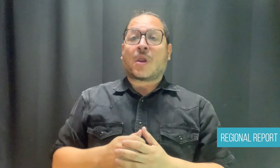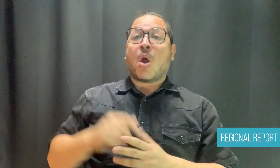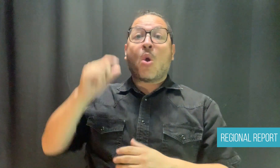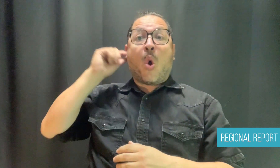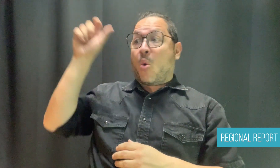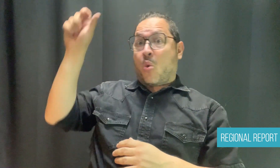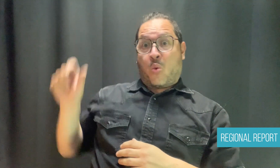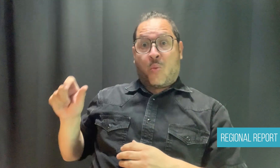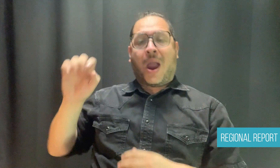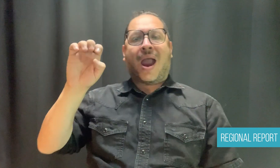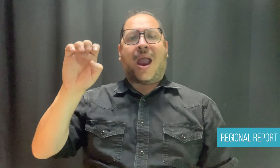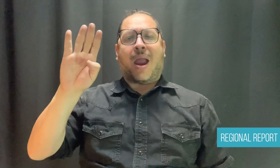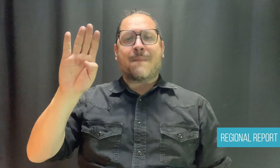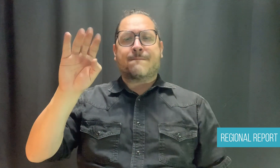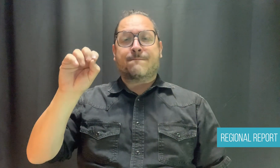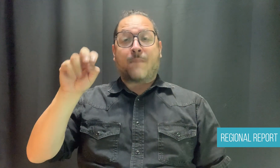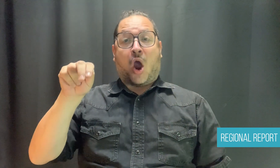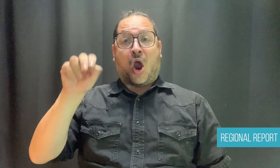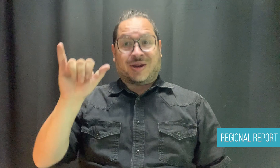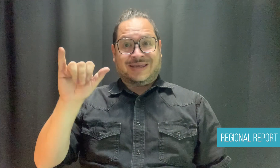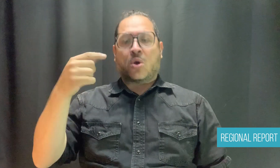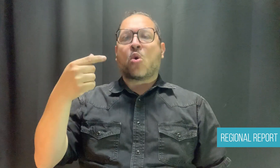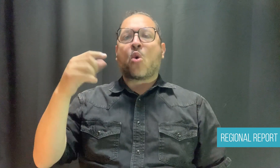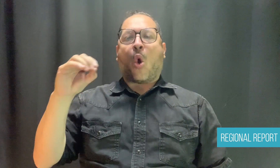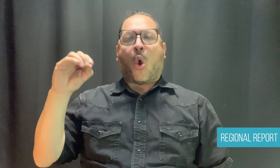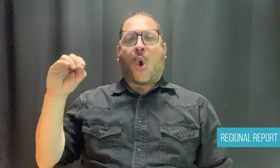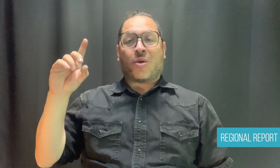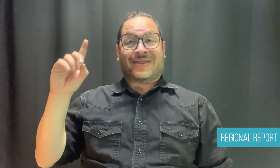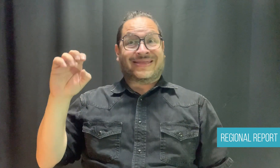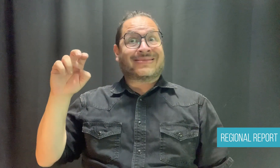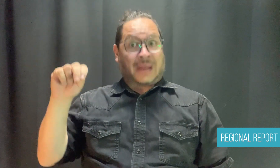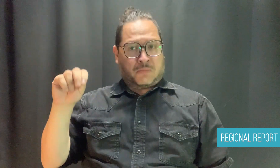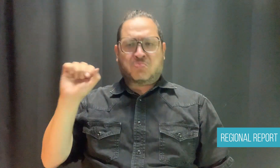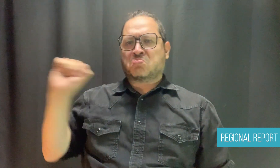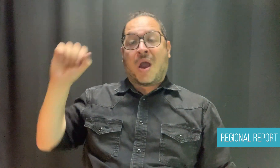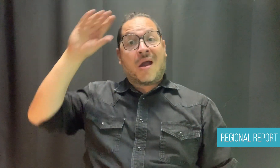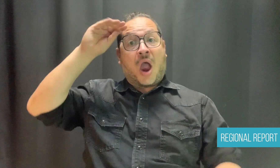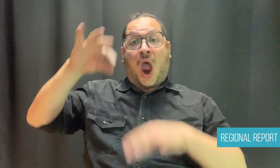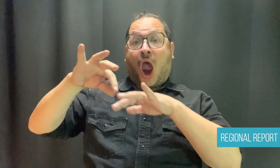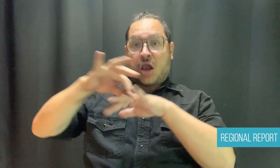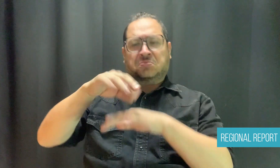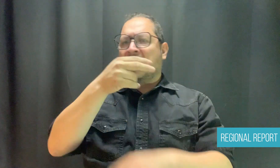A Deaf woman, named Ebony Gooden, and her husband